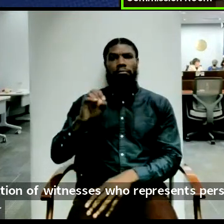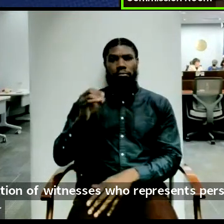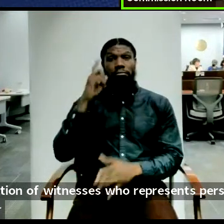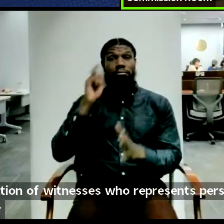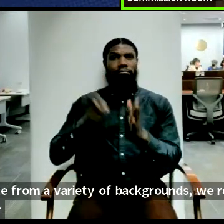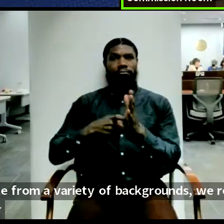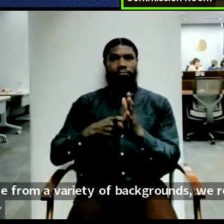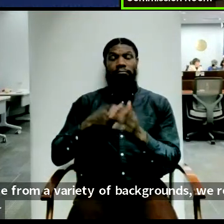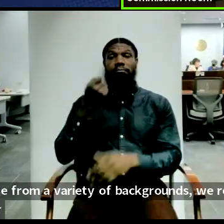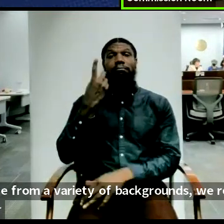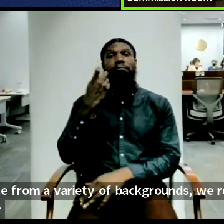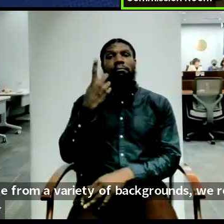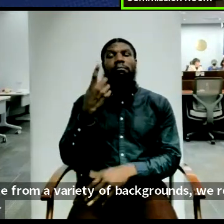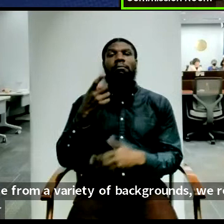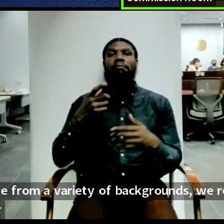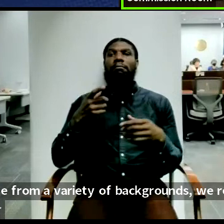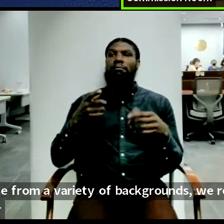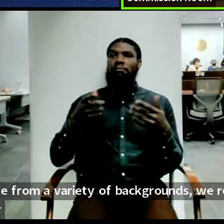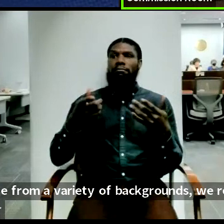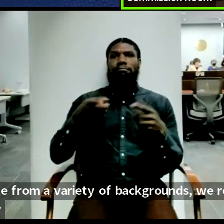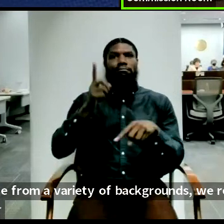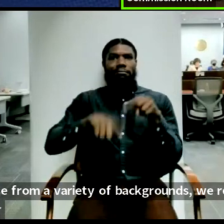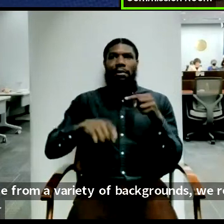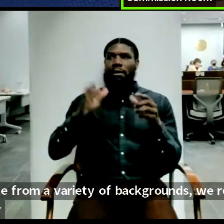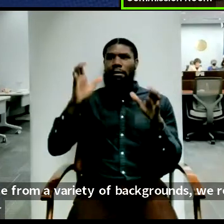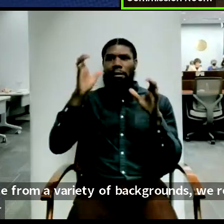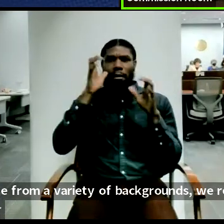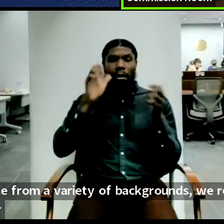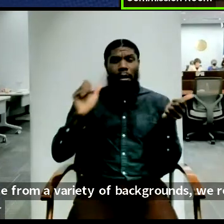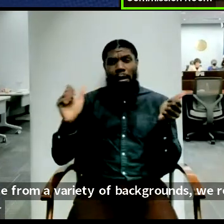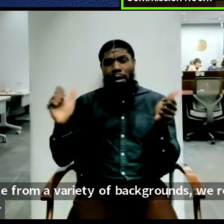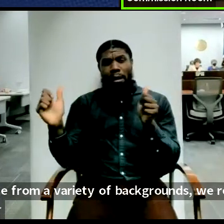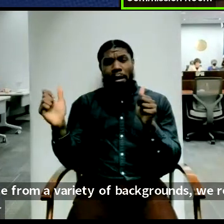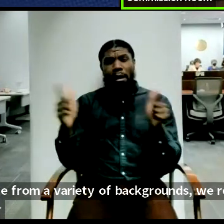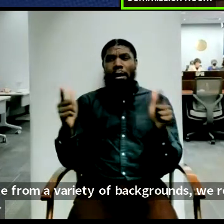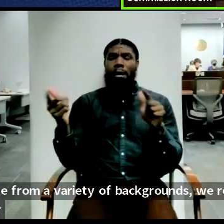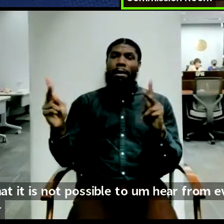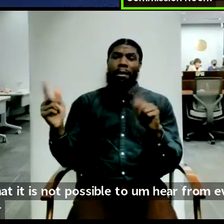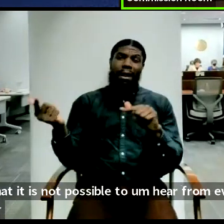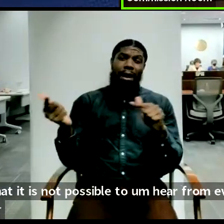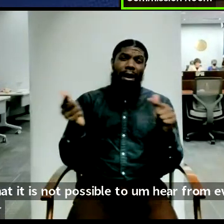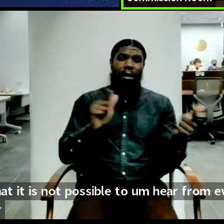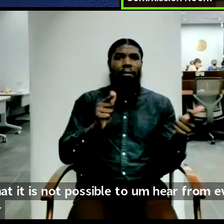not possible to um hear from everyone who needs to be heard in this process and wants to be heard